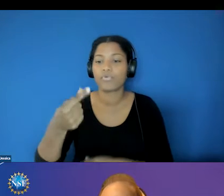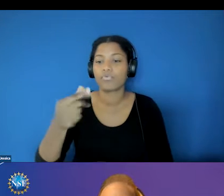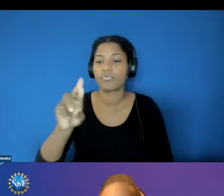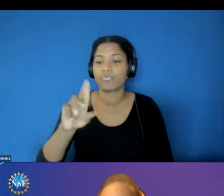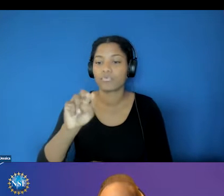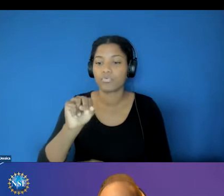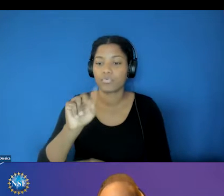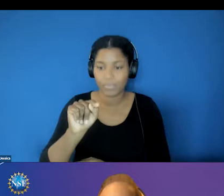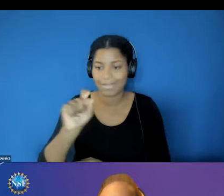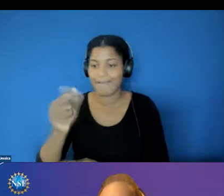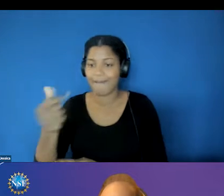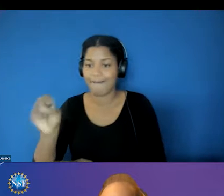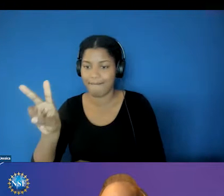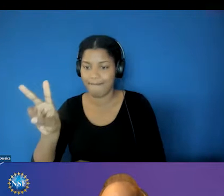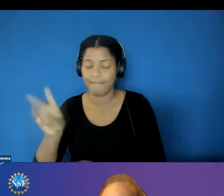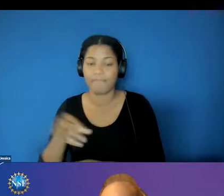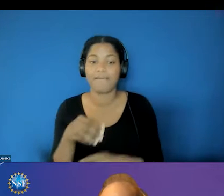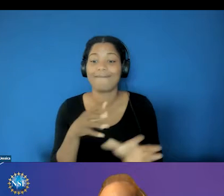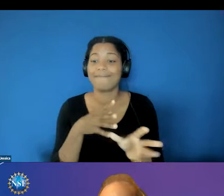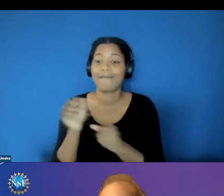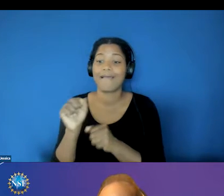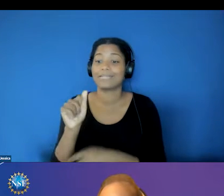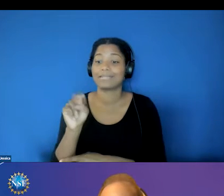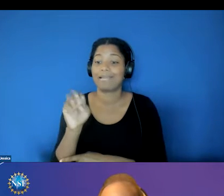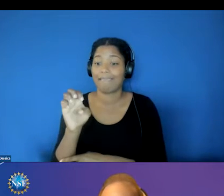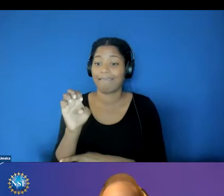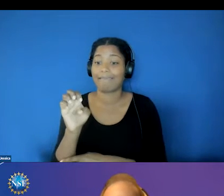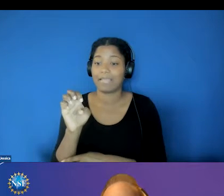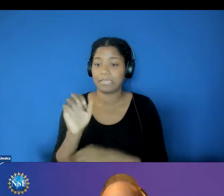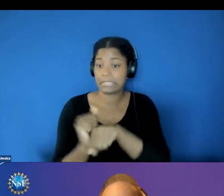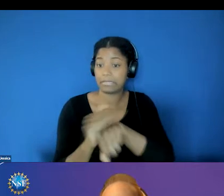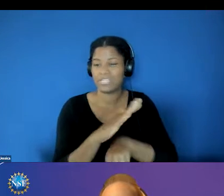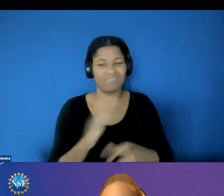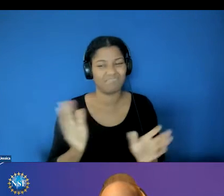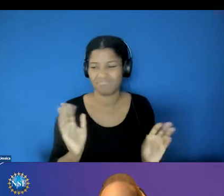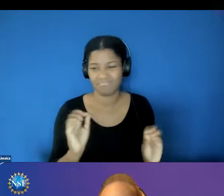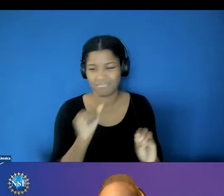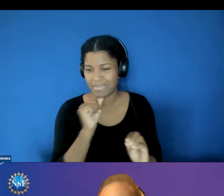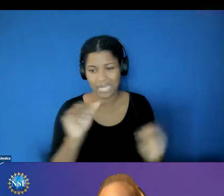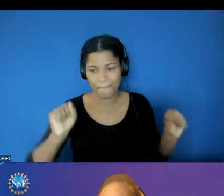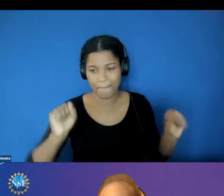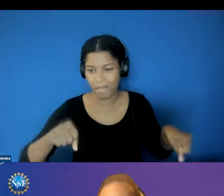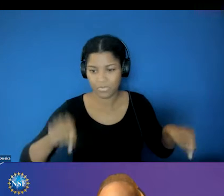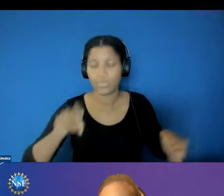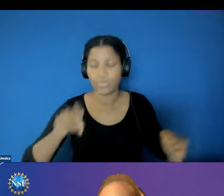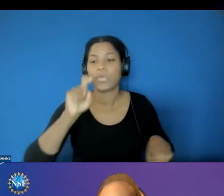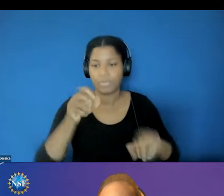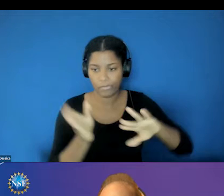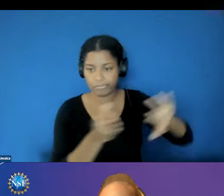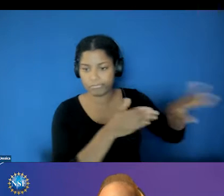Fast lane submissions are no longer a possibility, so it will be through grants.gov, or,